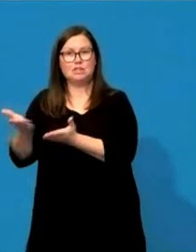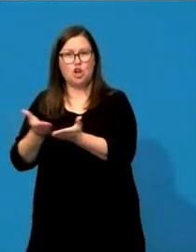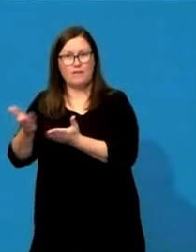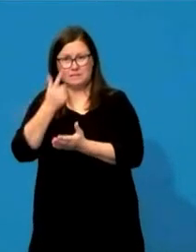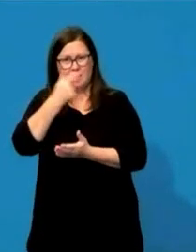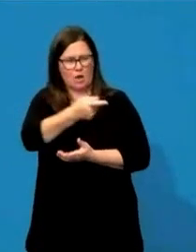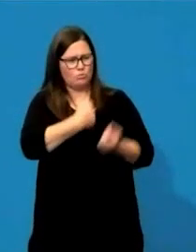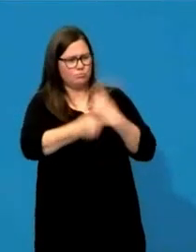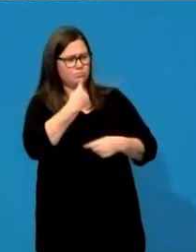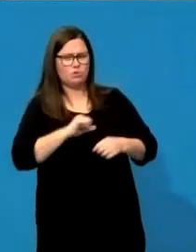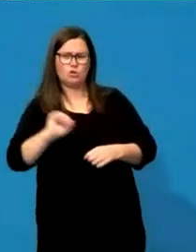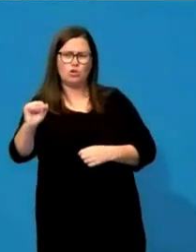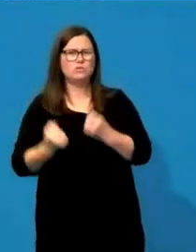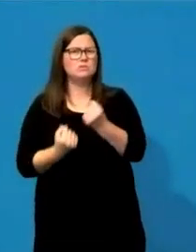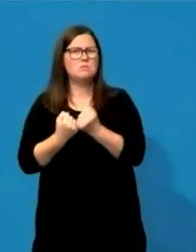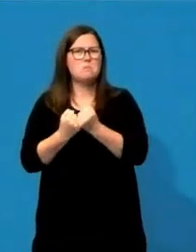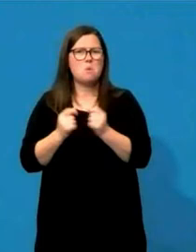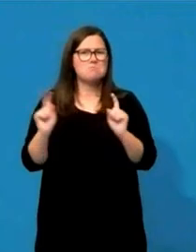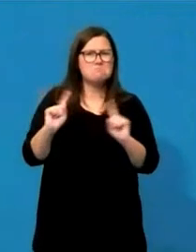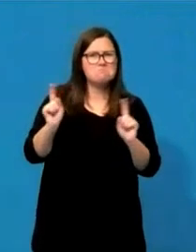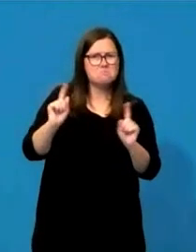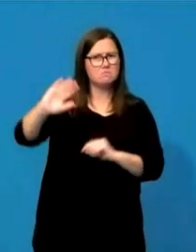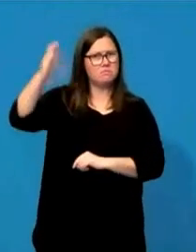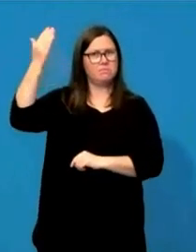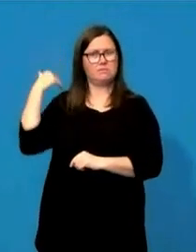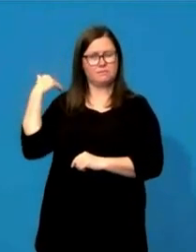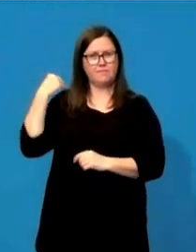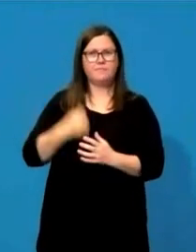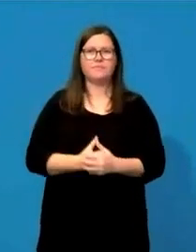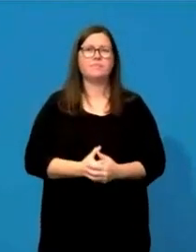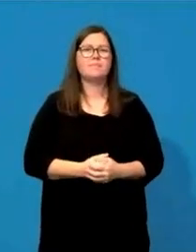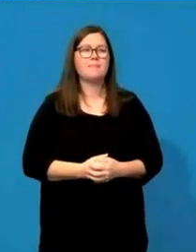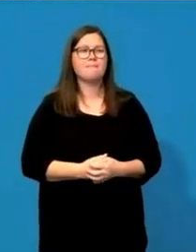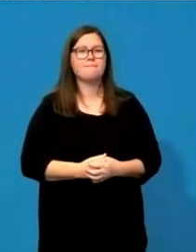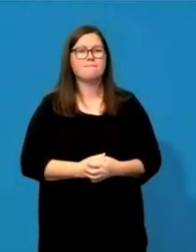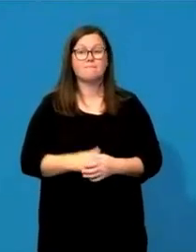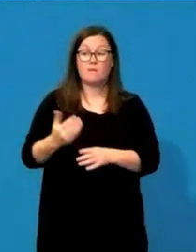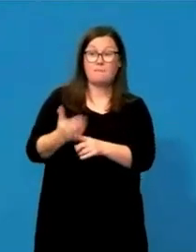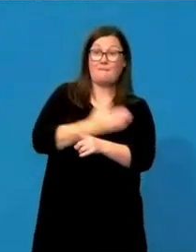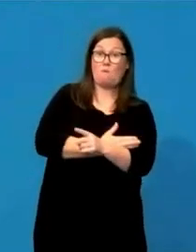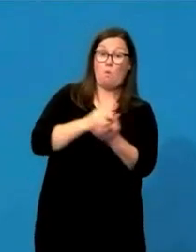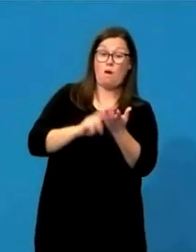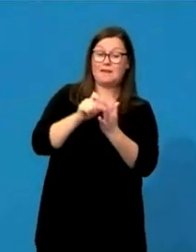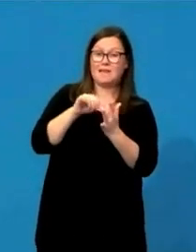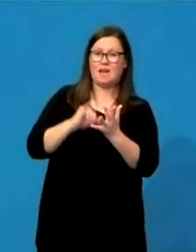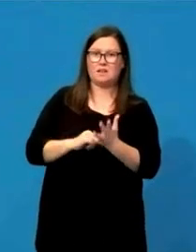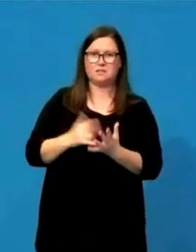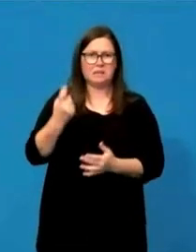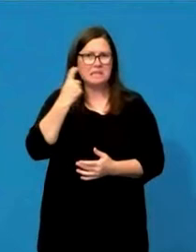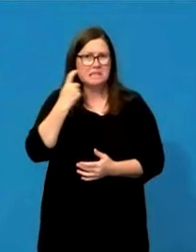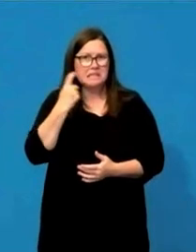Before the NDIS, I found it much easier to get supports for Ronita on the